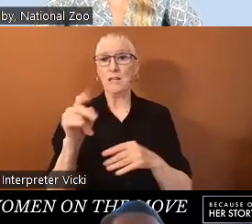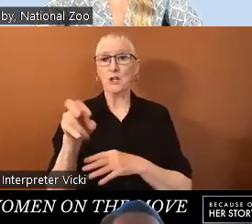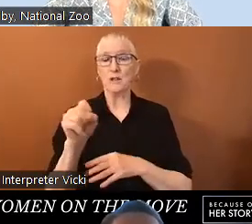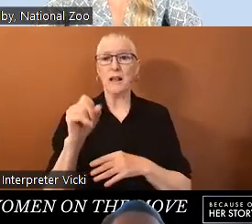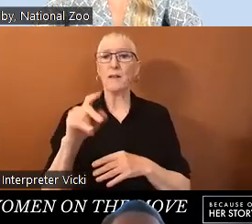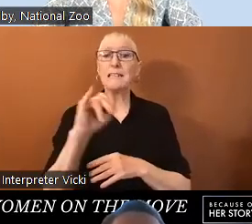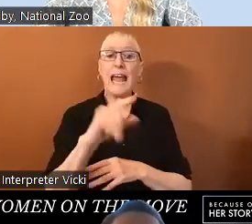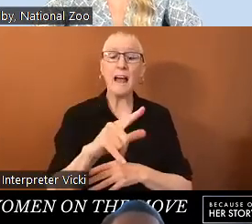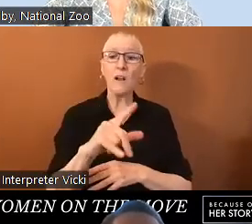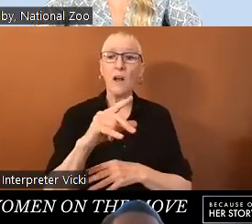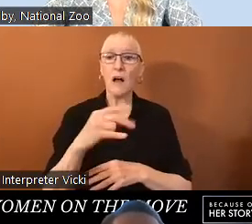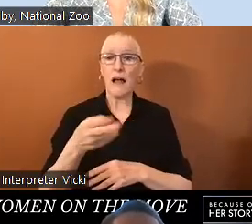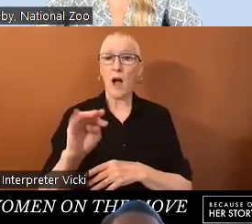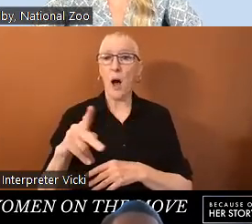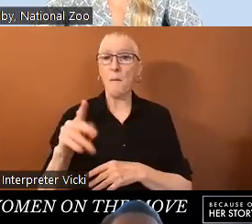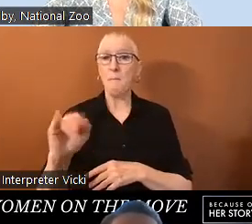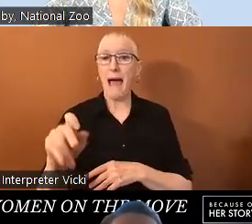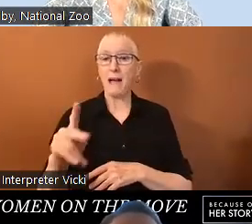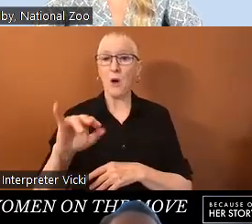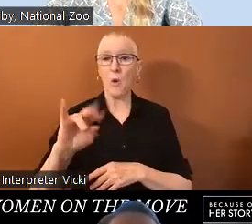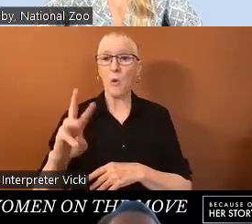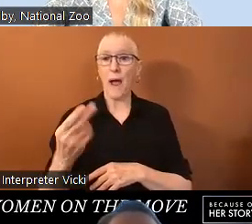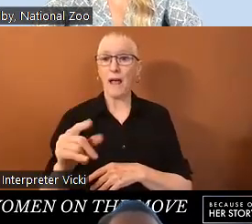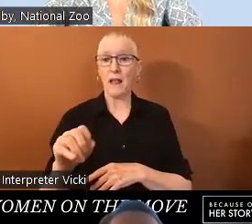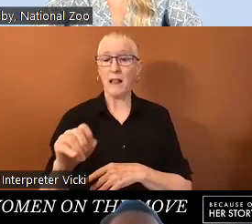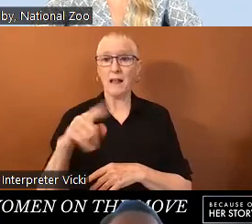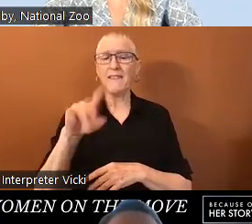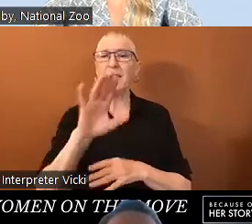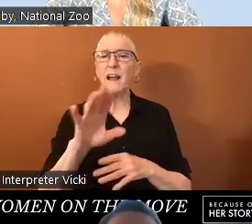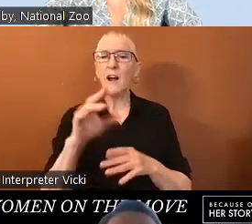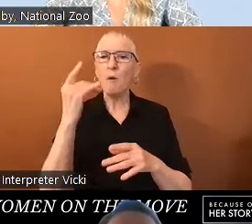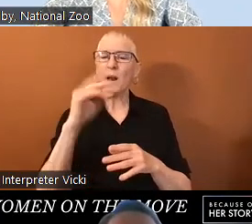of a humpback whale. These features are so unique that they're like human fingerprints, so we can...